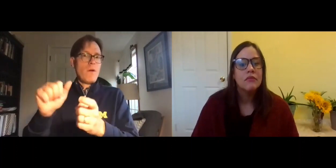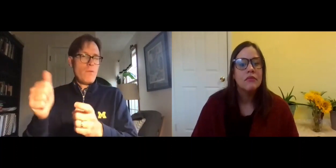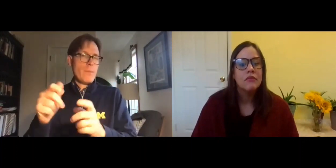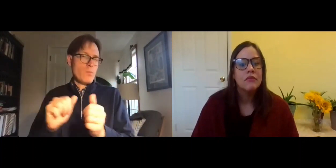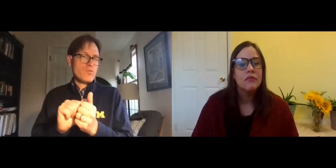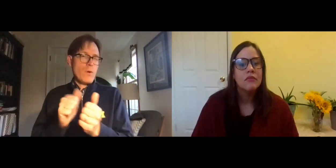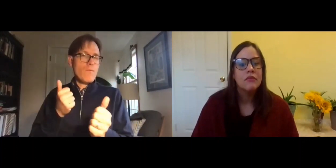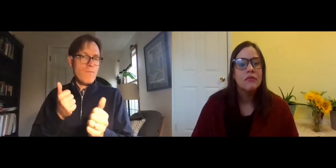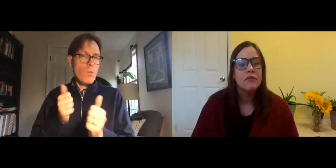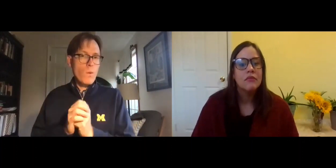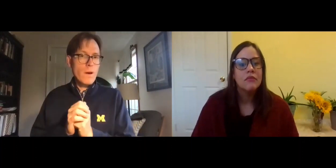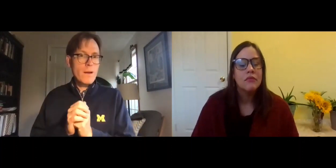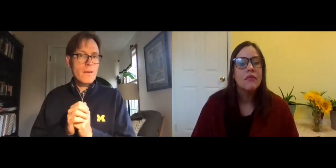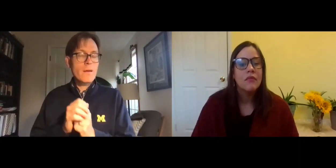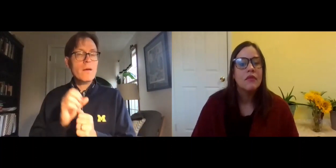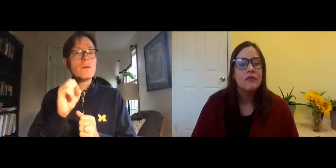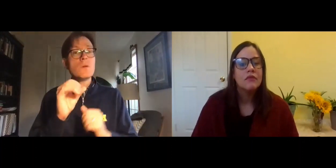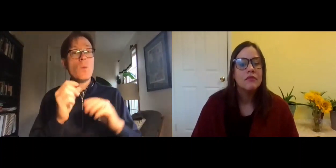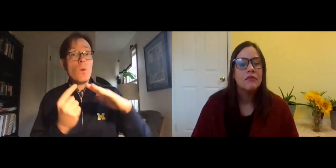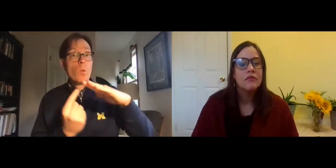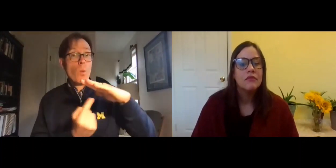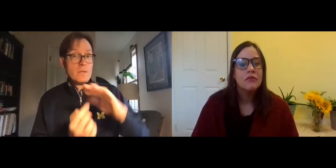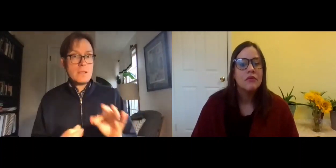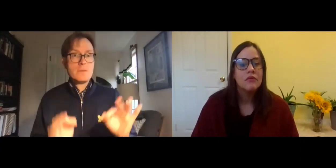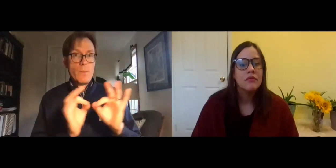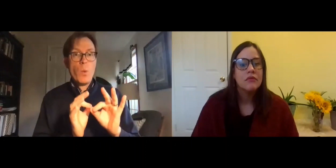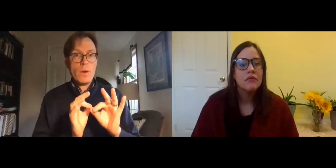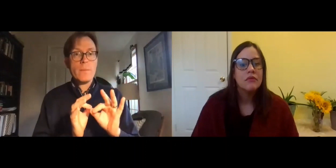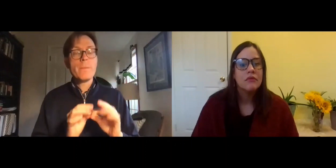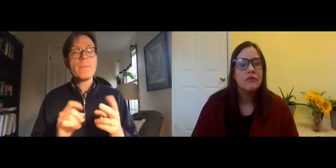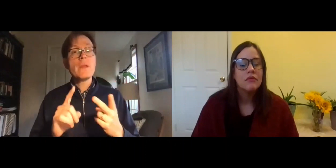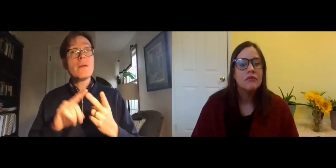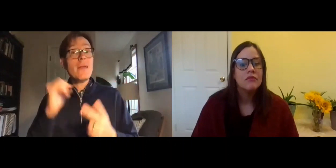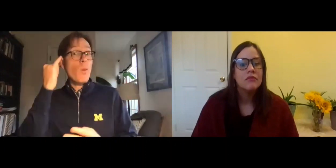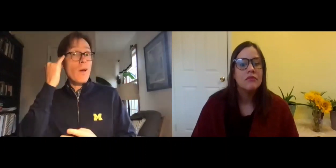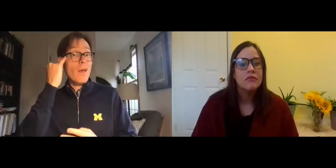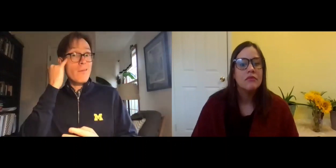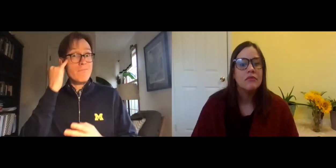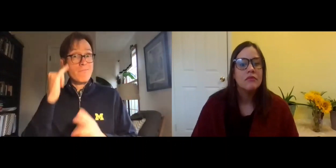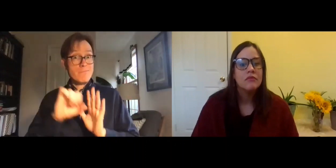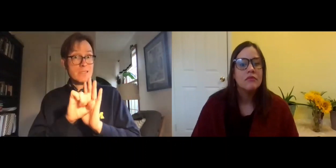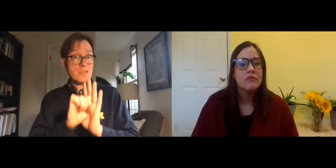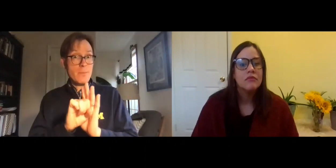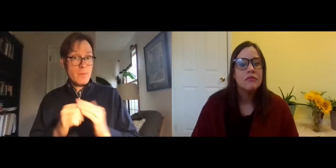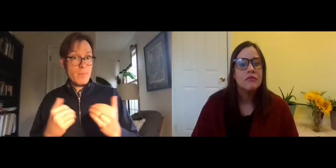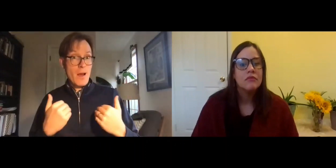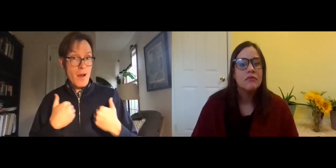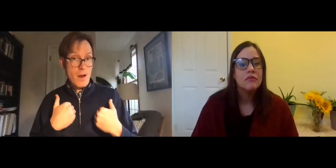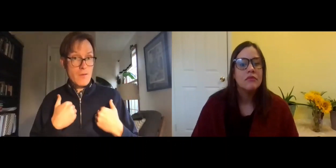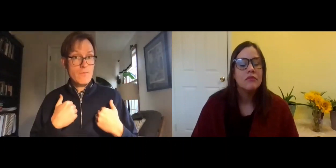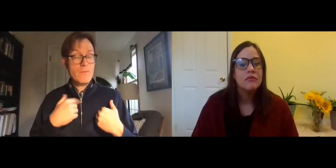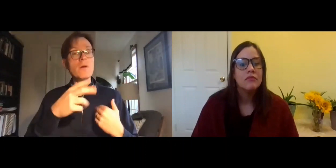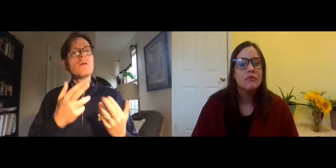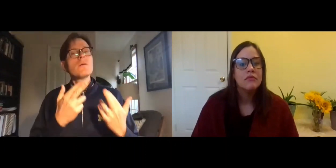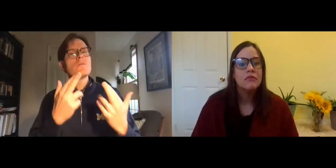safe and you don't spread that potential virus on to other people.